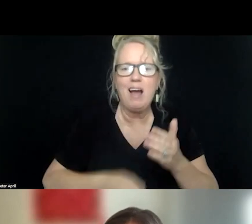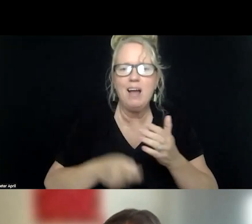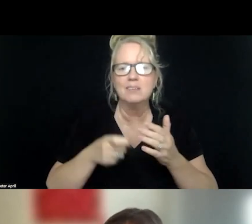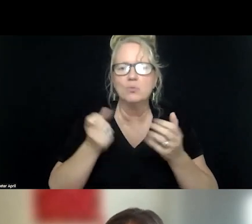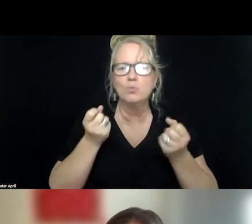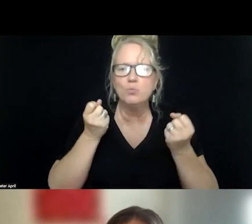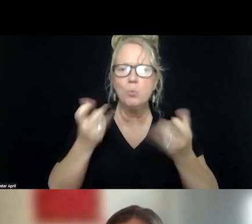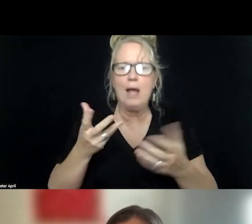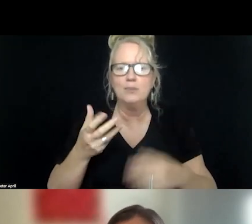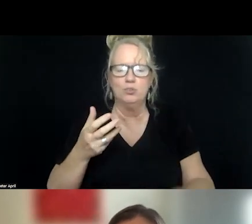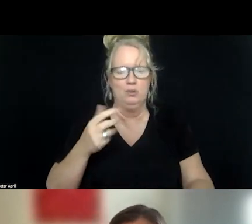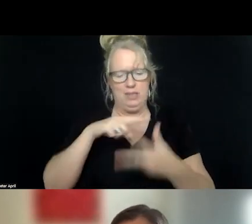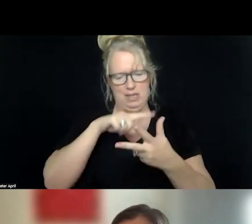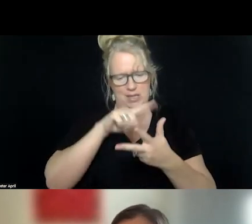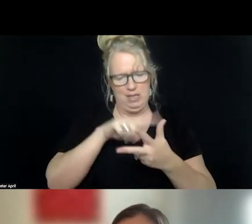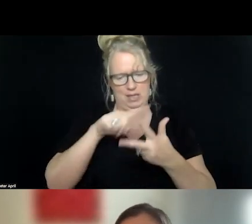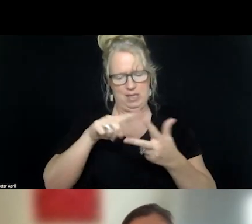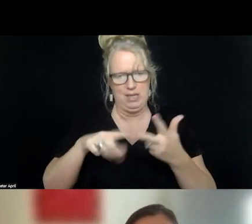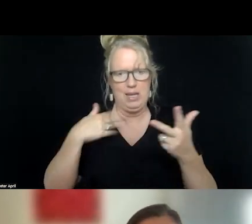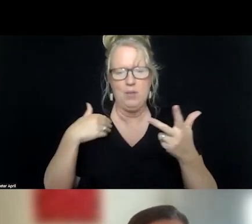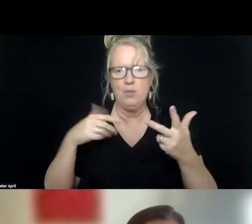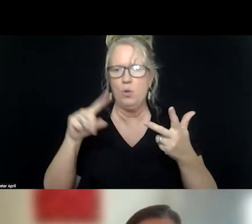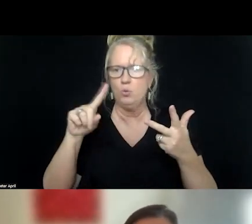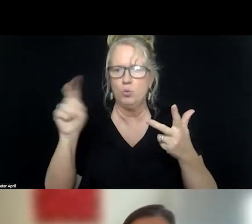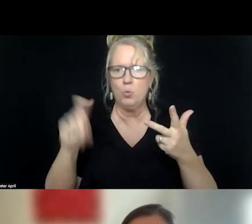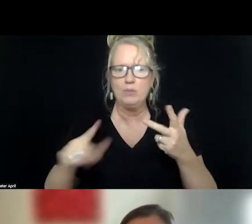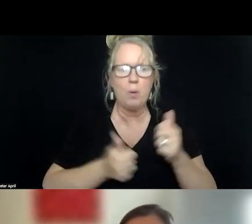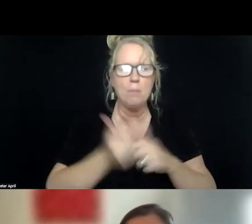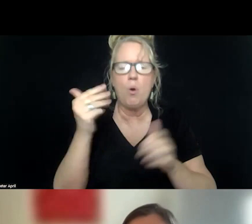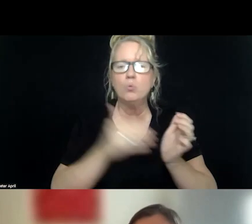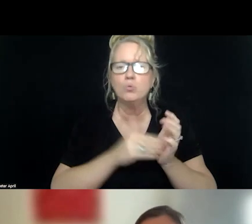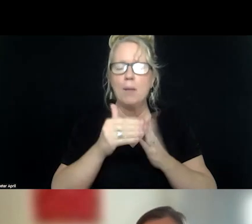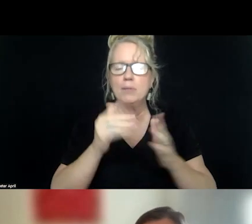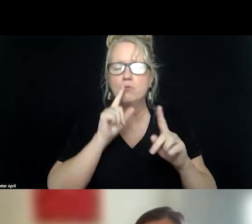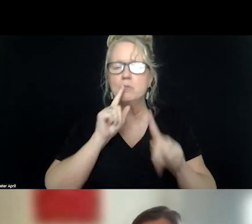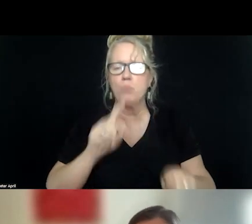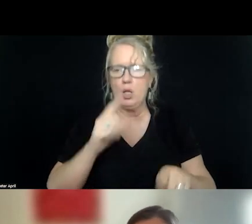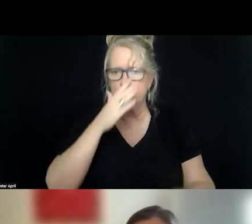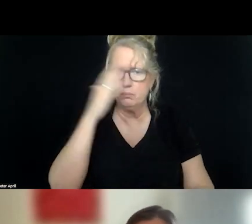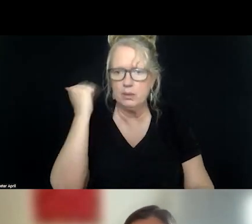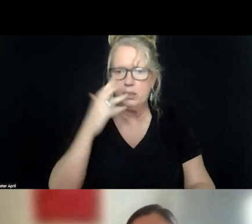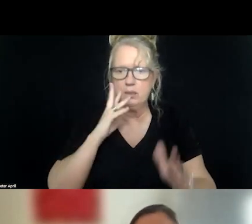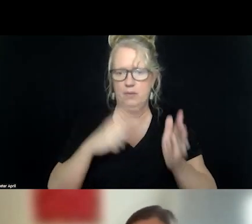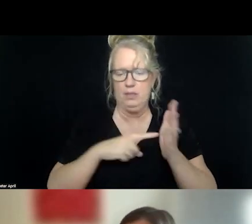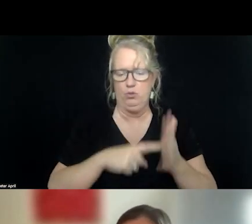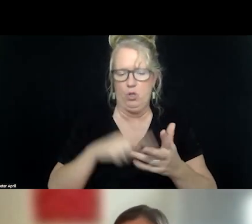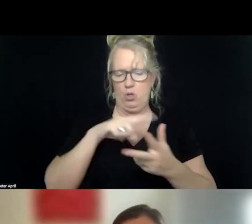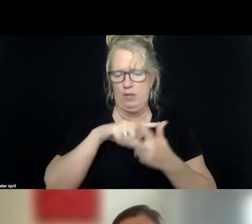I HIGHLIGHT THESE THREE QUESTIONS AND MOST COMMON RESPONSES BECAUSE I THINK THEY HIGHLIGHT DIFFERENT SPHERES OF DECISION